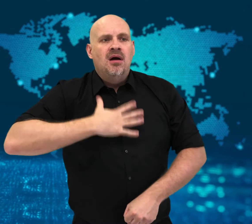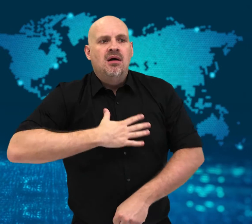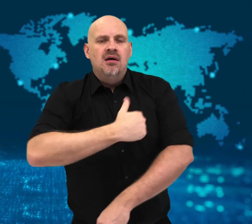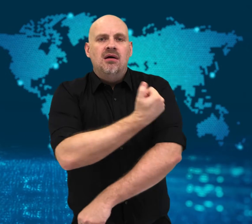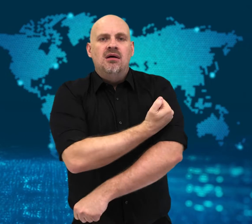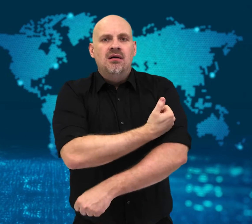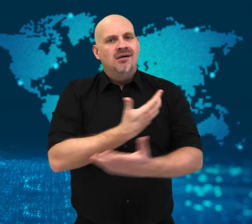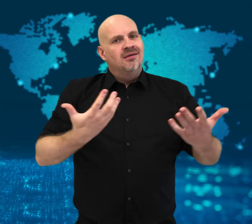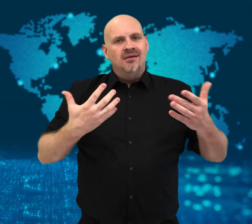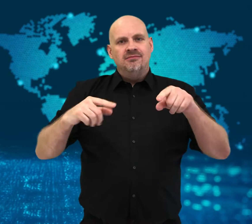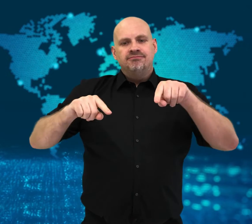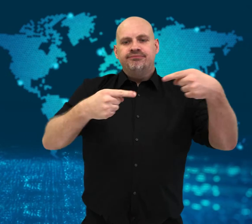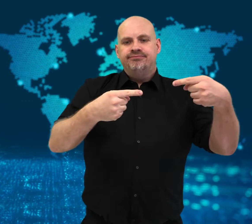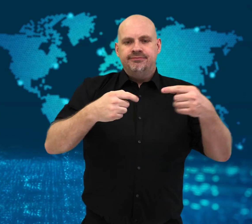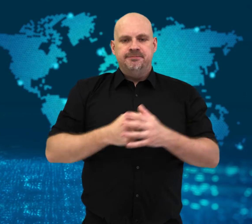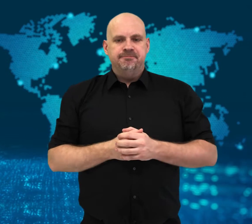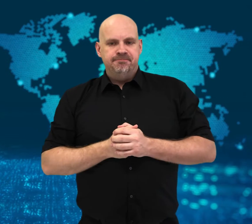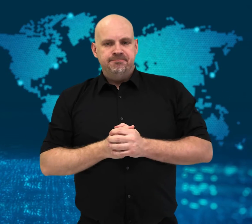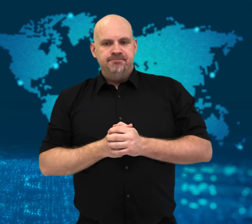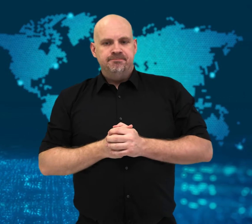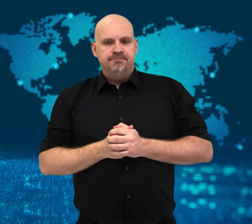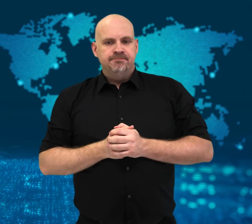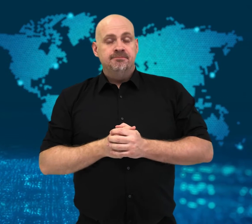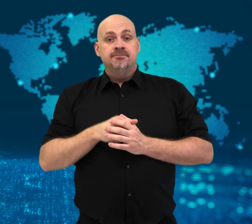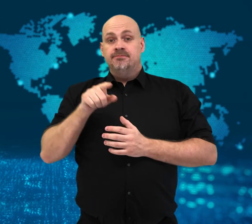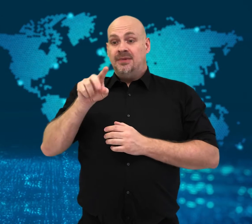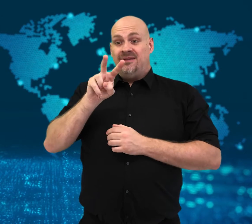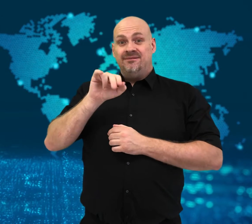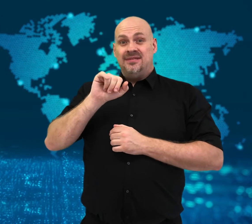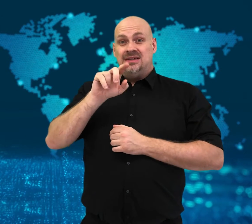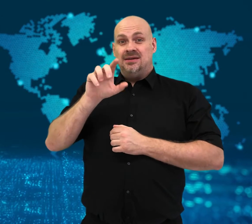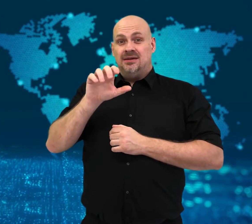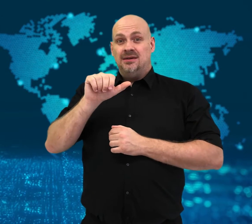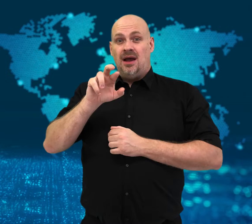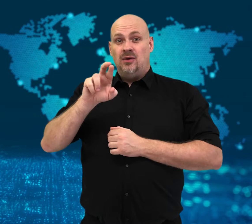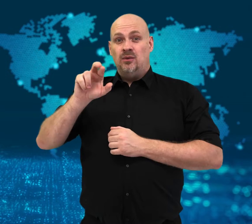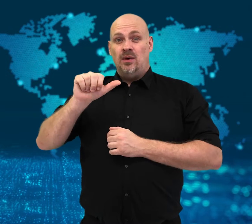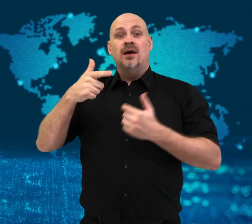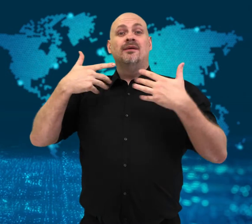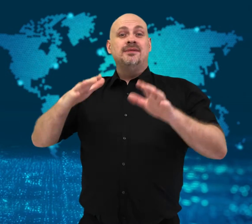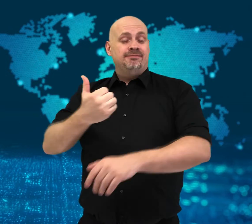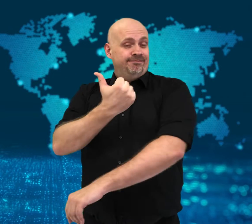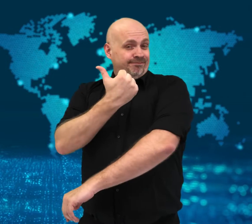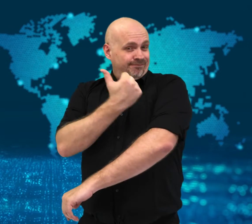After being vaccinated, however,